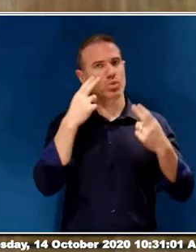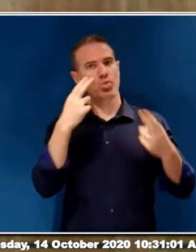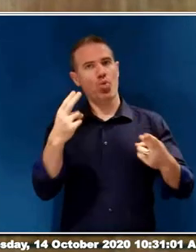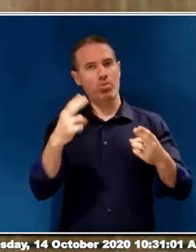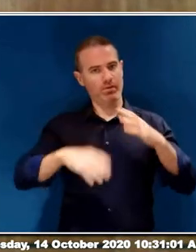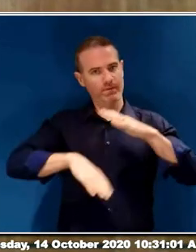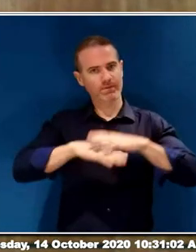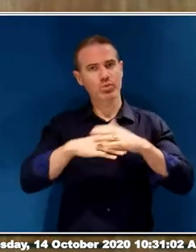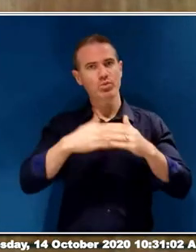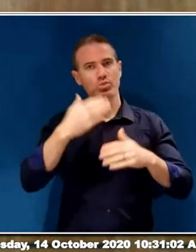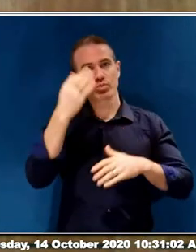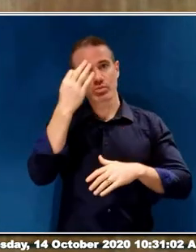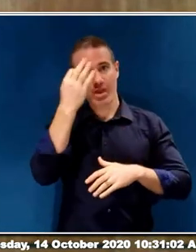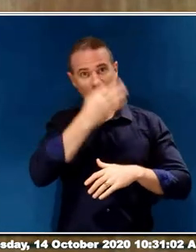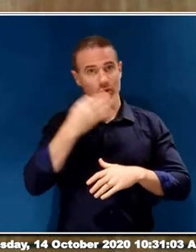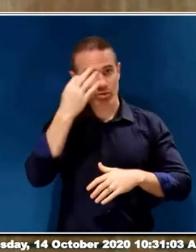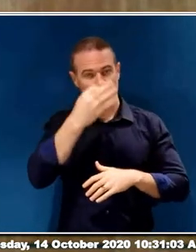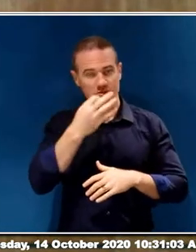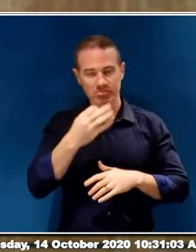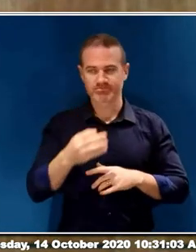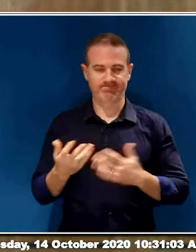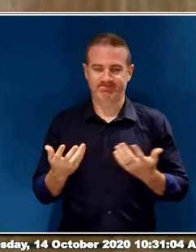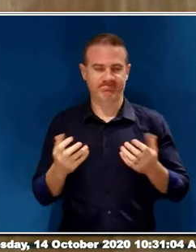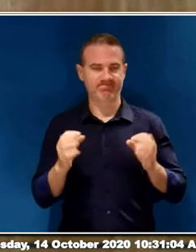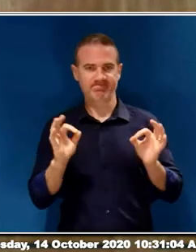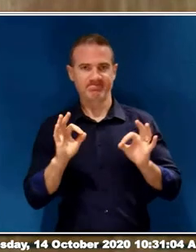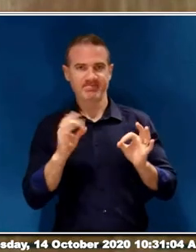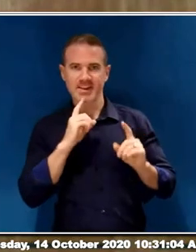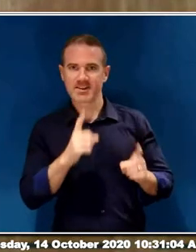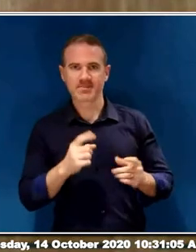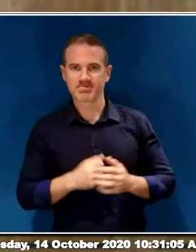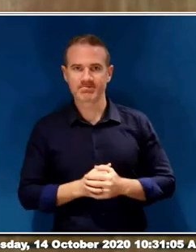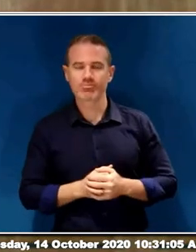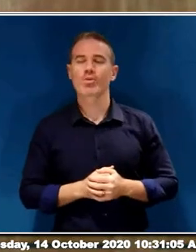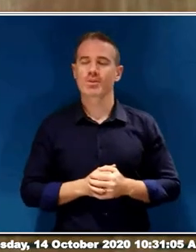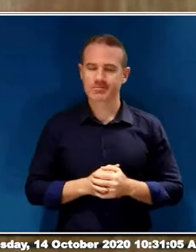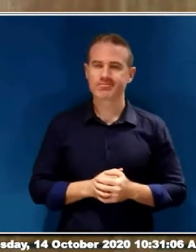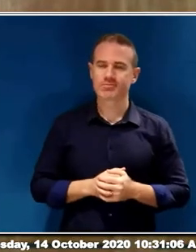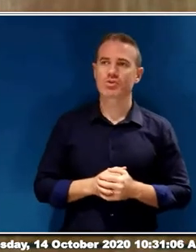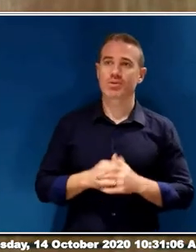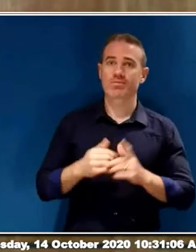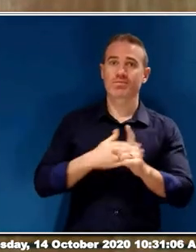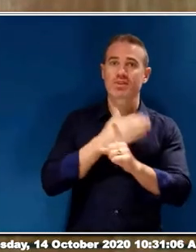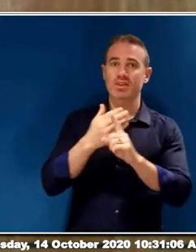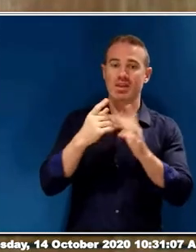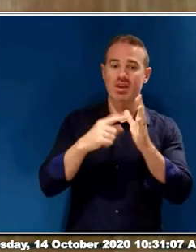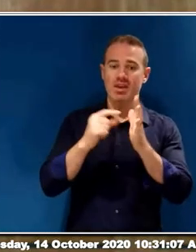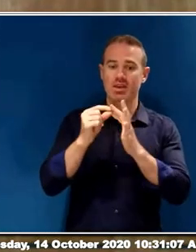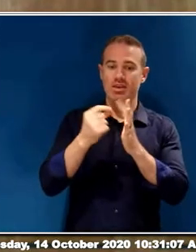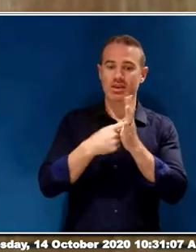By around April 2018 was Kobe taking any medications?